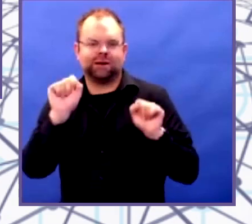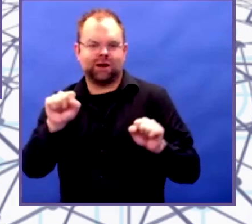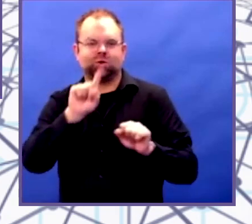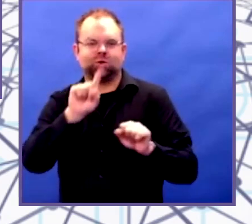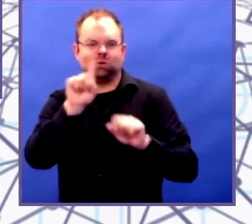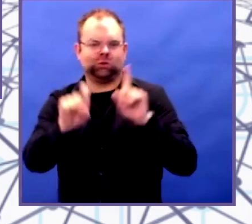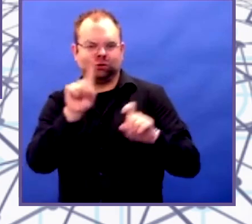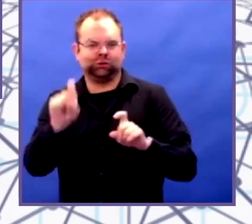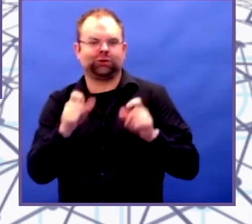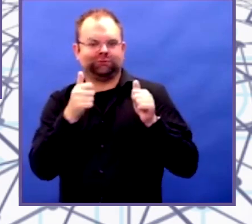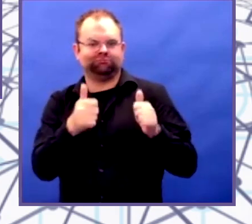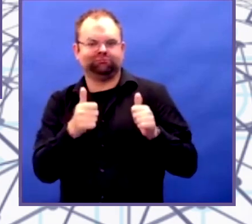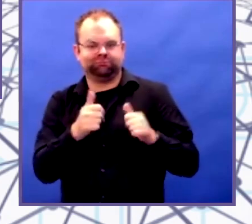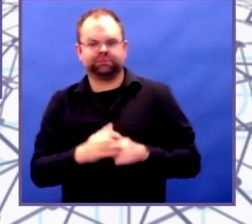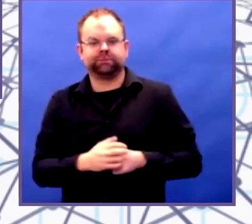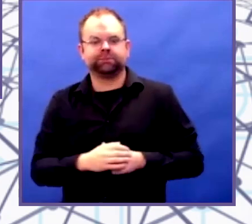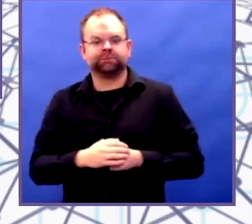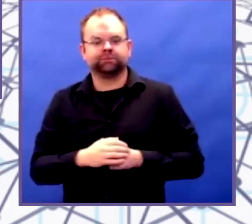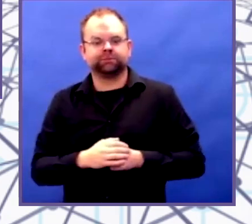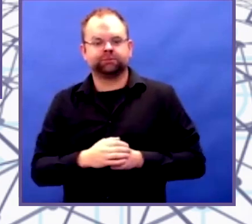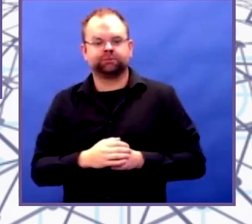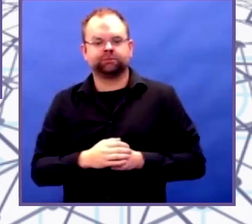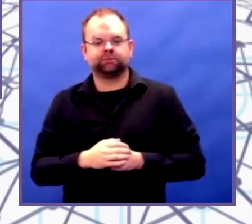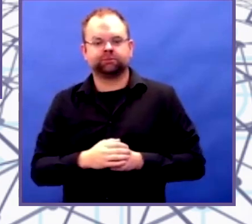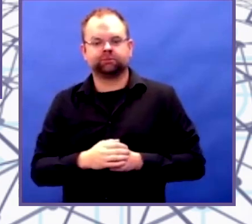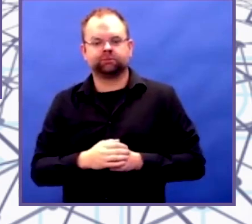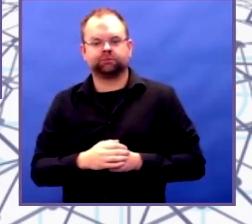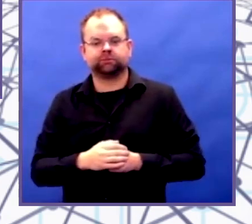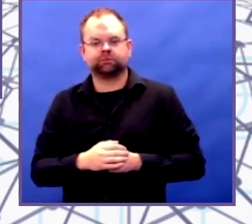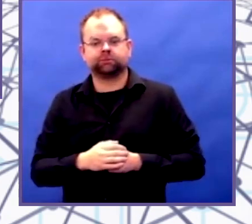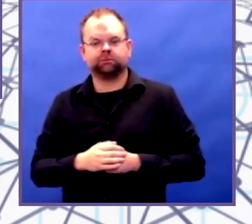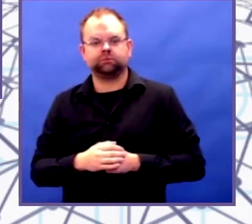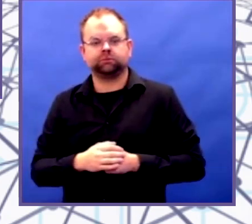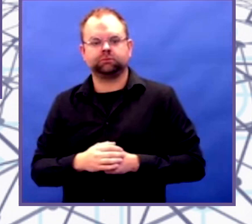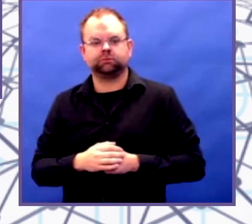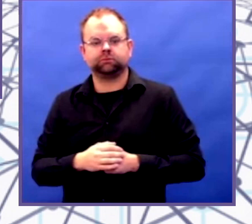We're showing one slide throughout this session today, just the one slide.